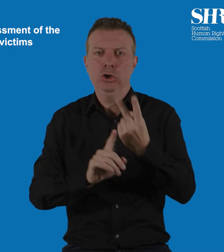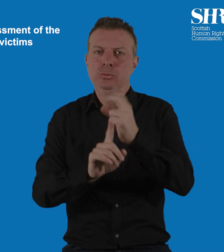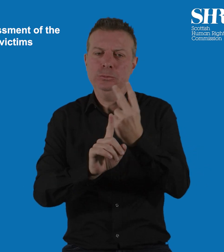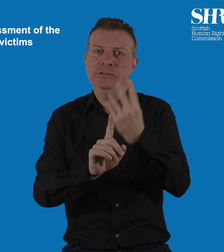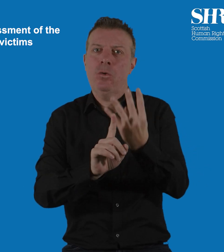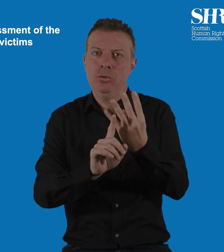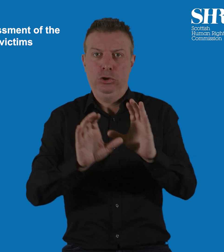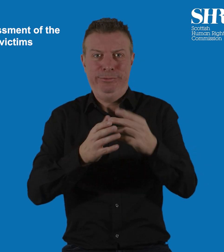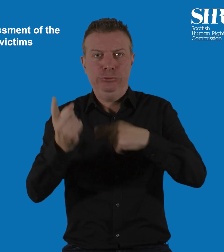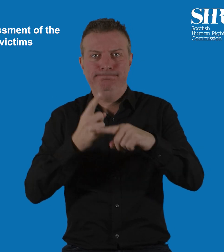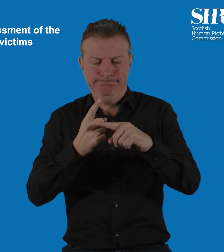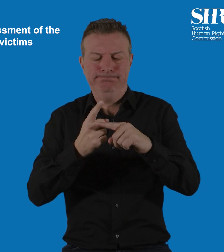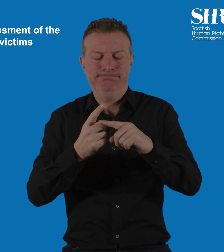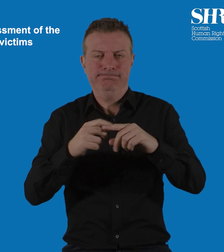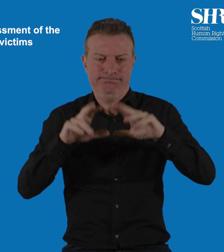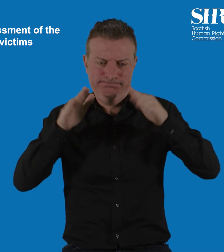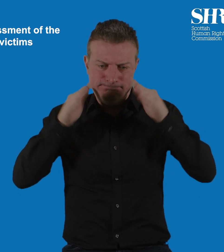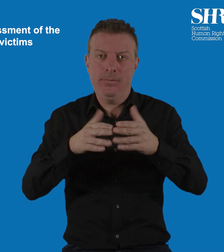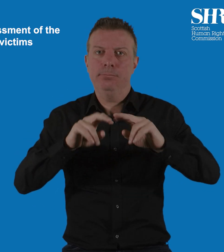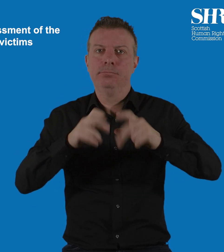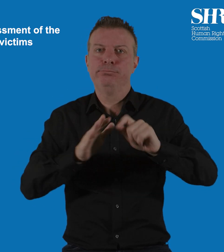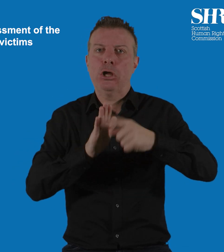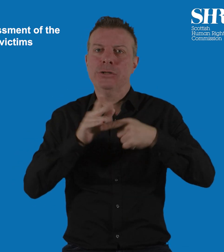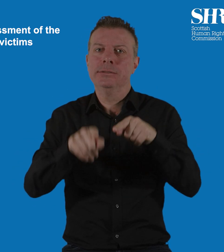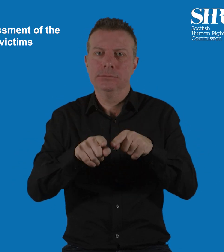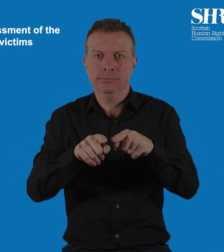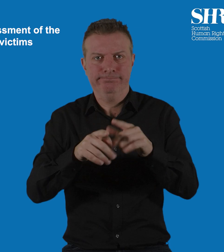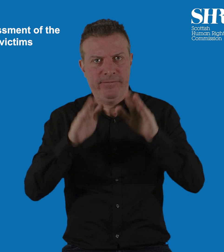In 2024 the Commission began a spotlight project,